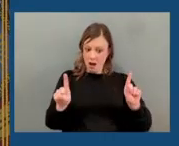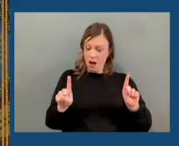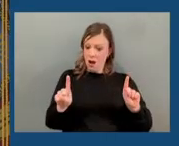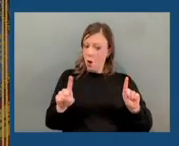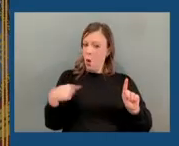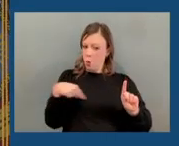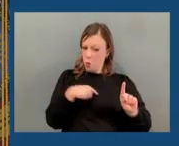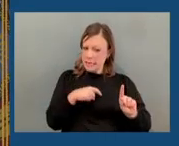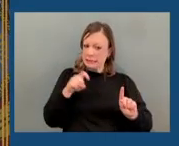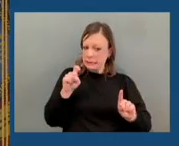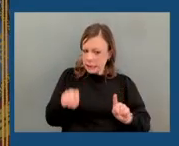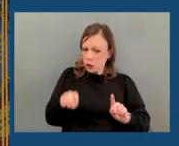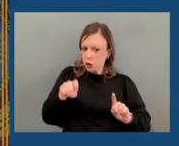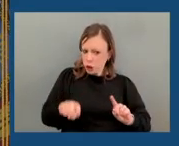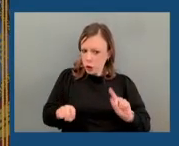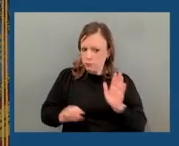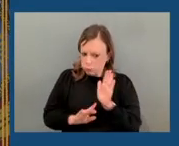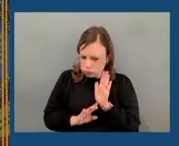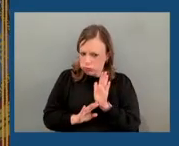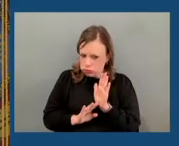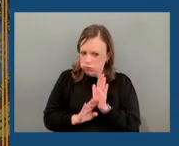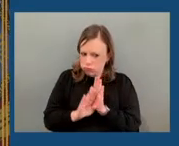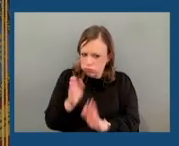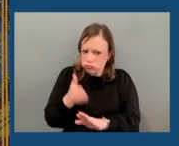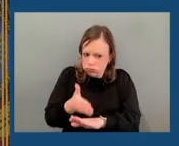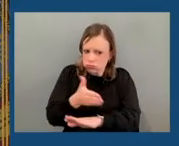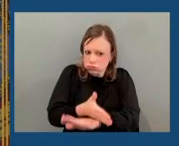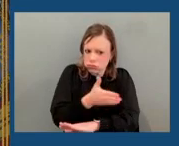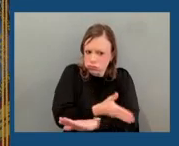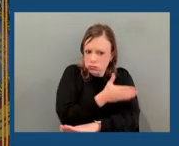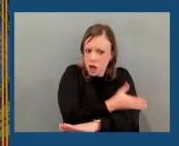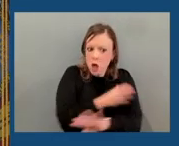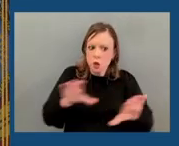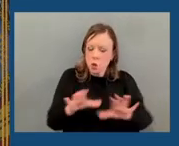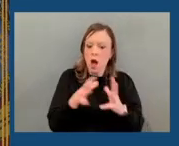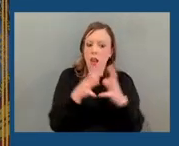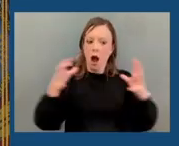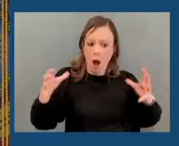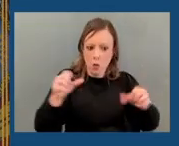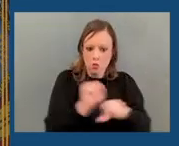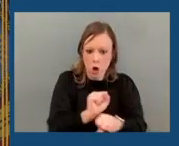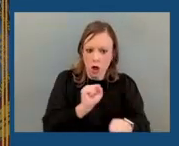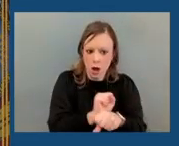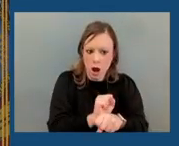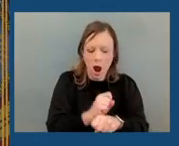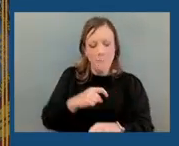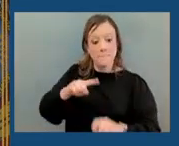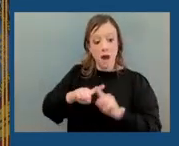to the troopers. I commit to being a supportive force for the rank